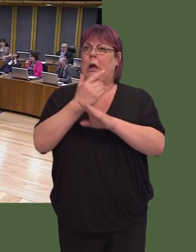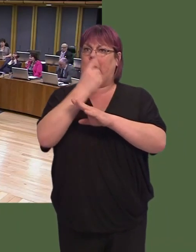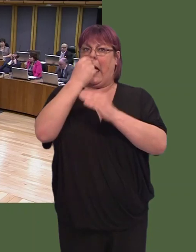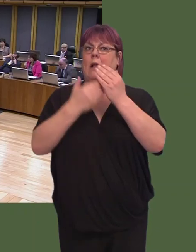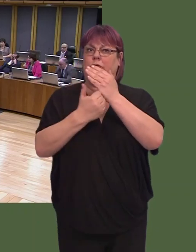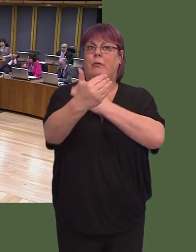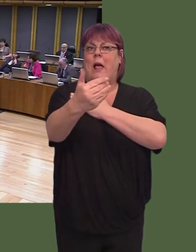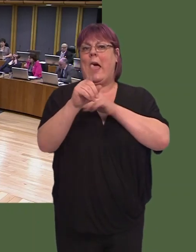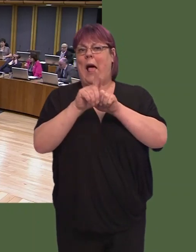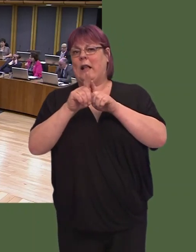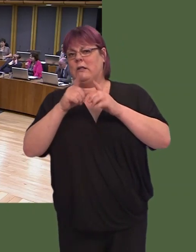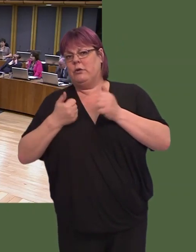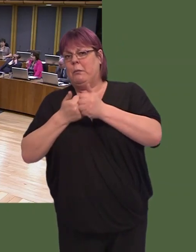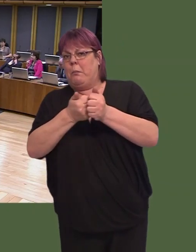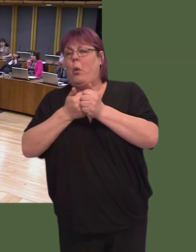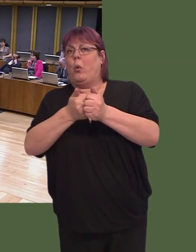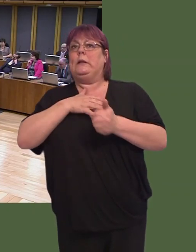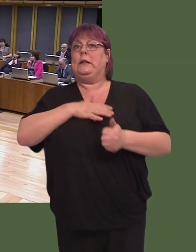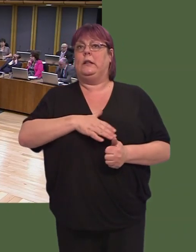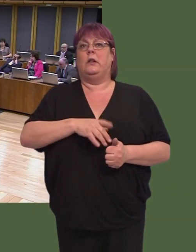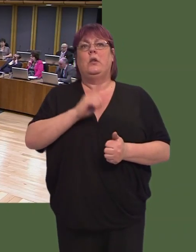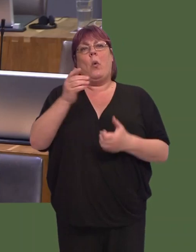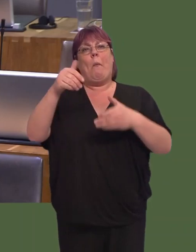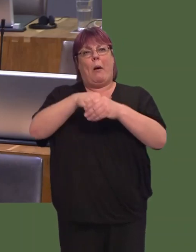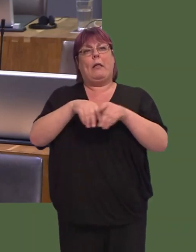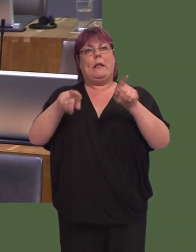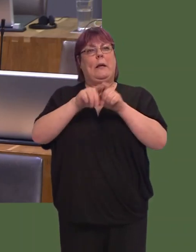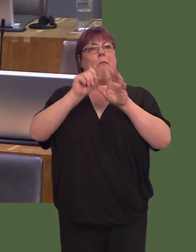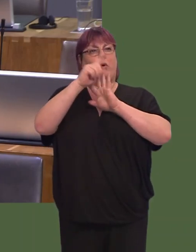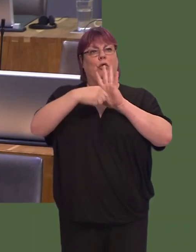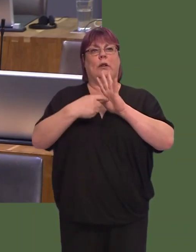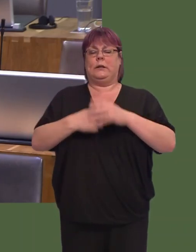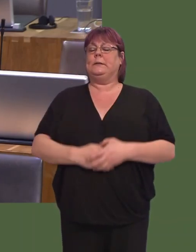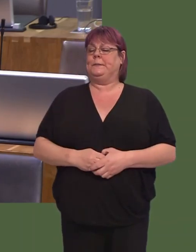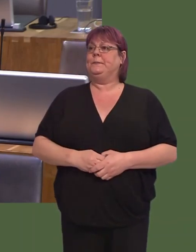So it's all very much, as I say, part of the same programme. So, I take the Member's point entirely.